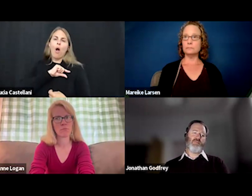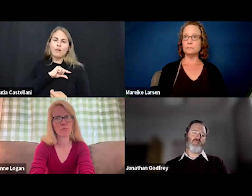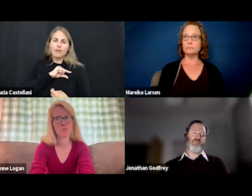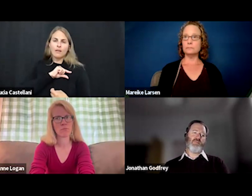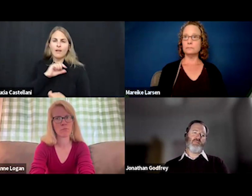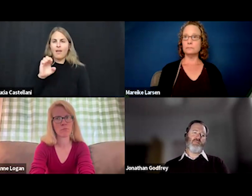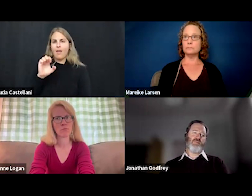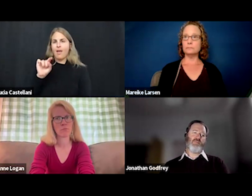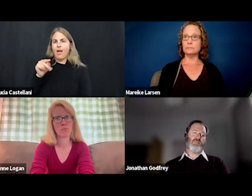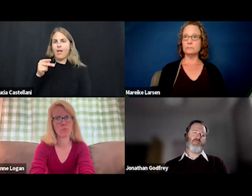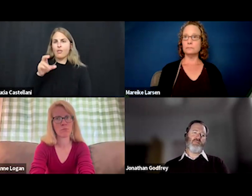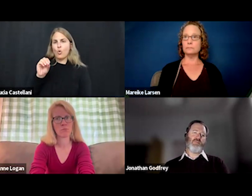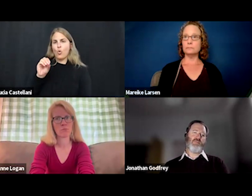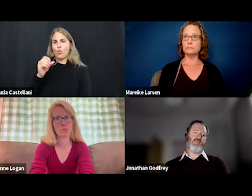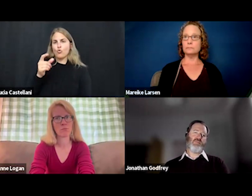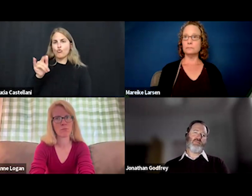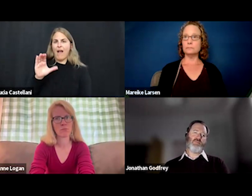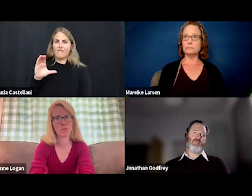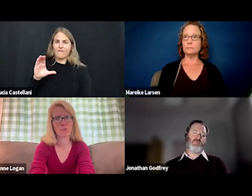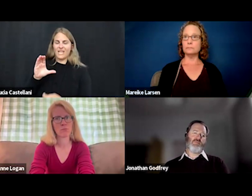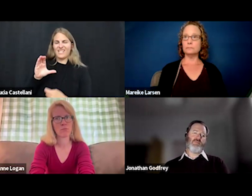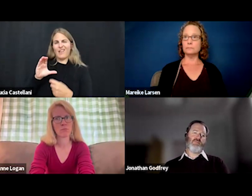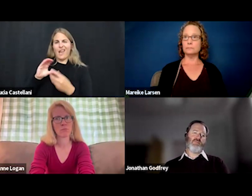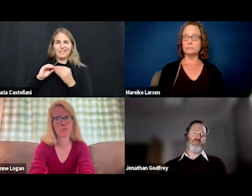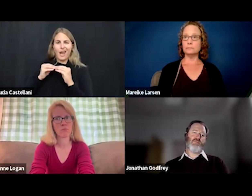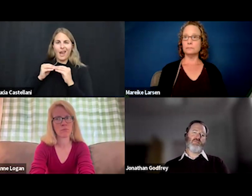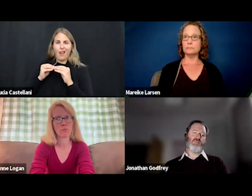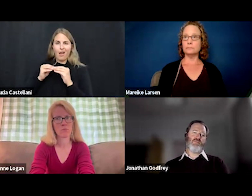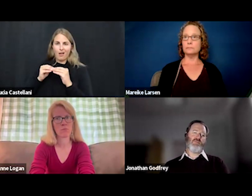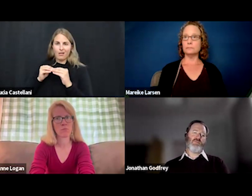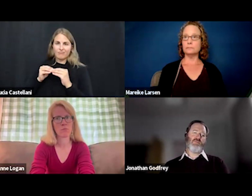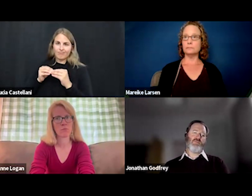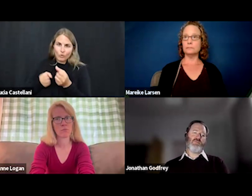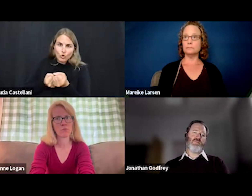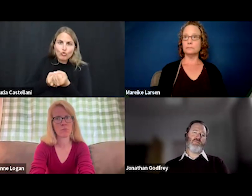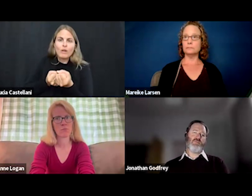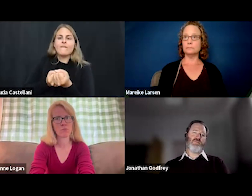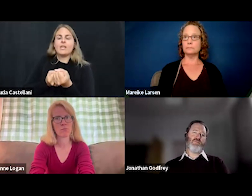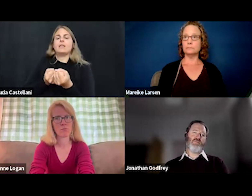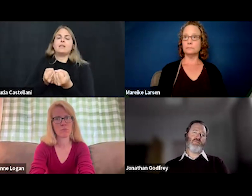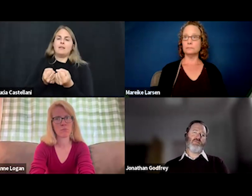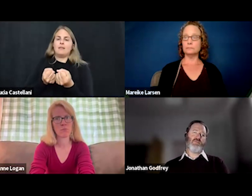and data-driven methods to understand the accessibility of the world out there.